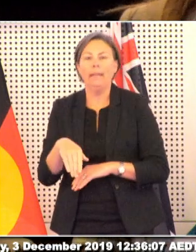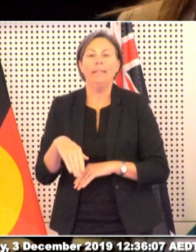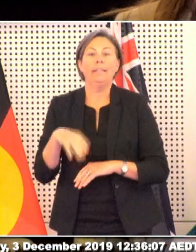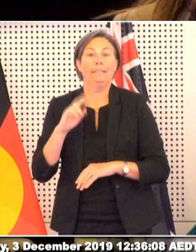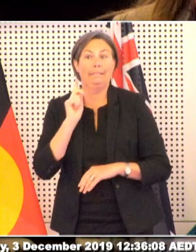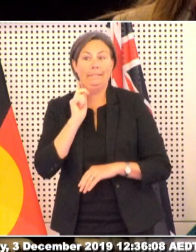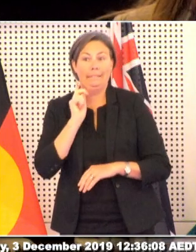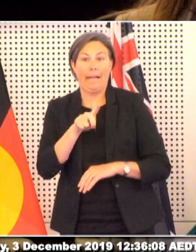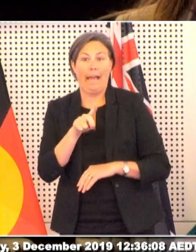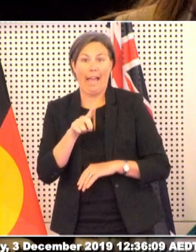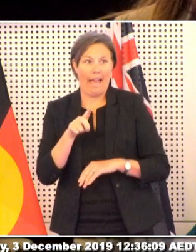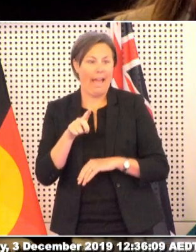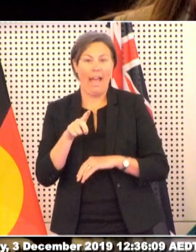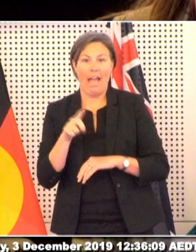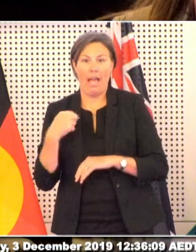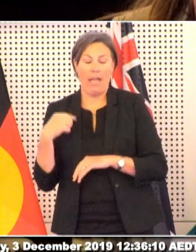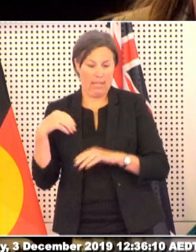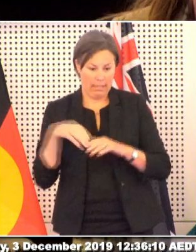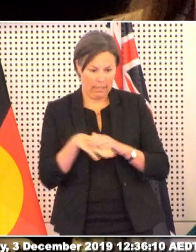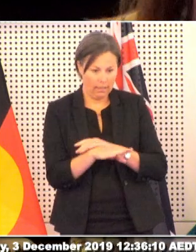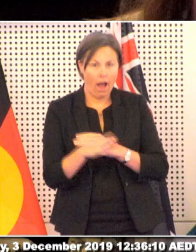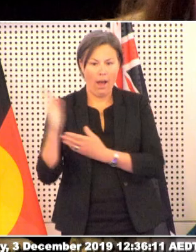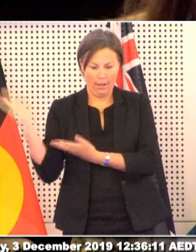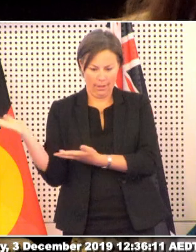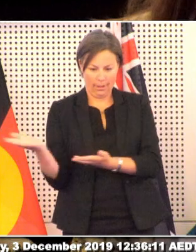- a whole bunch of doughnuts were brought back for the